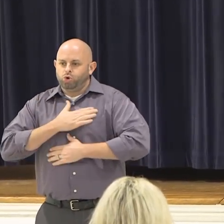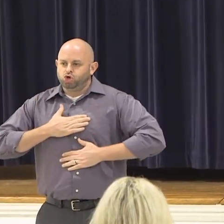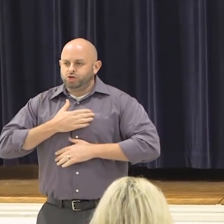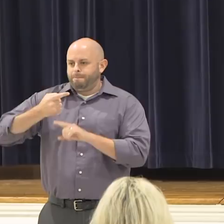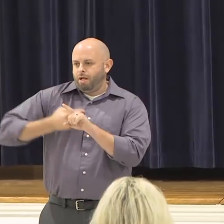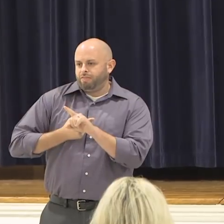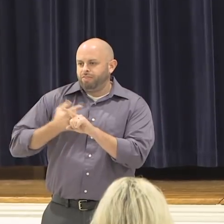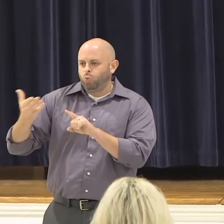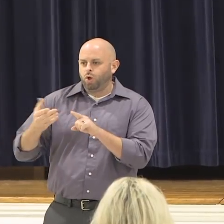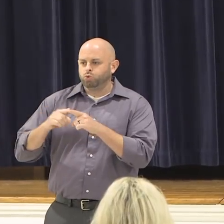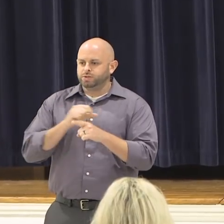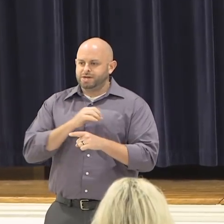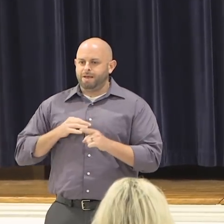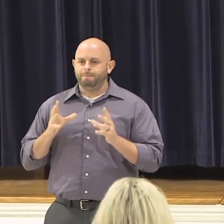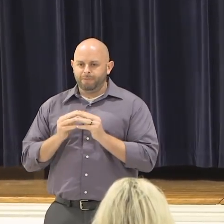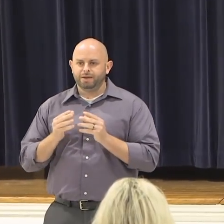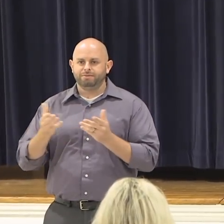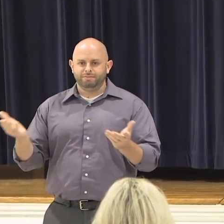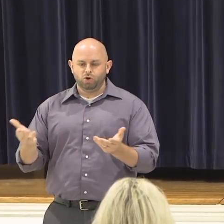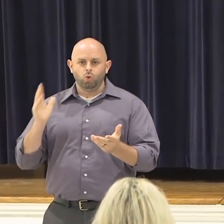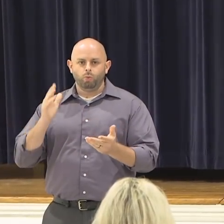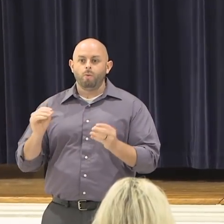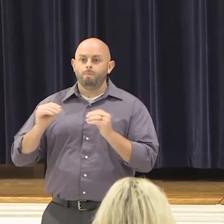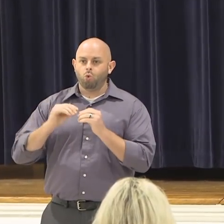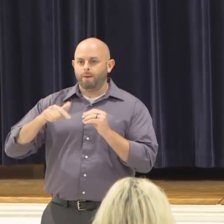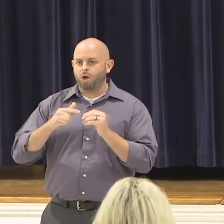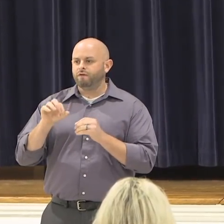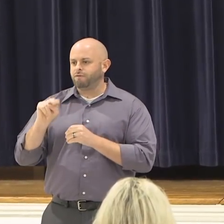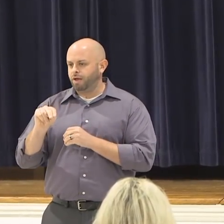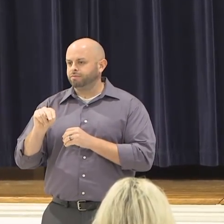staff meeting where it's going to be more about fun than it is about meeting